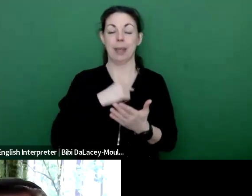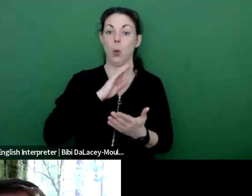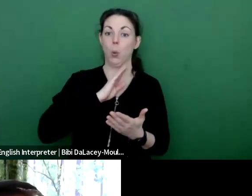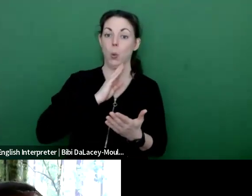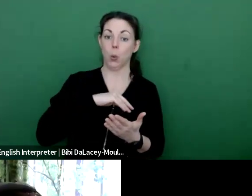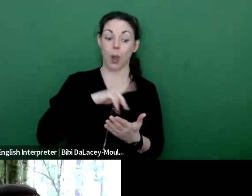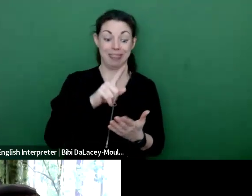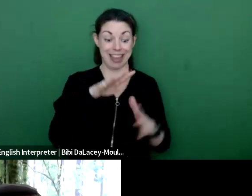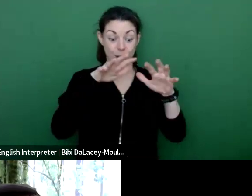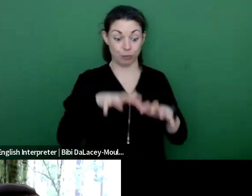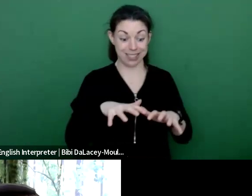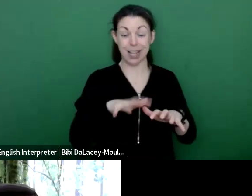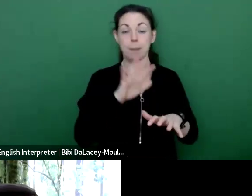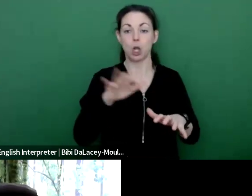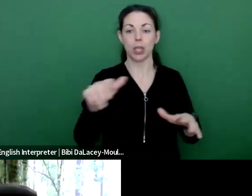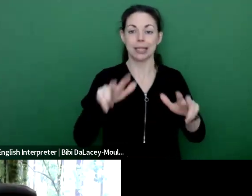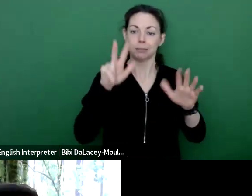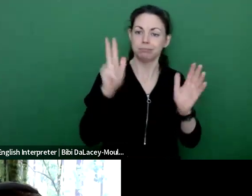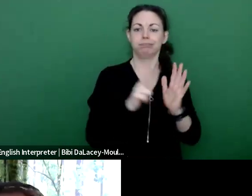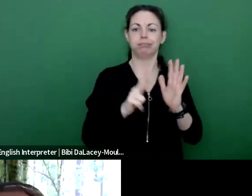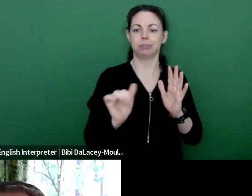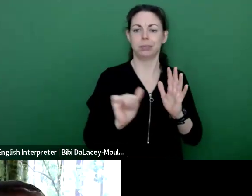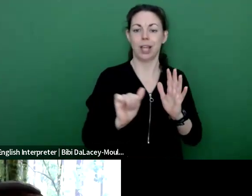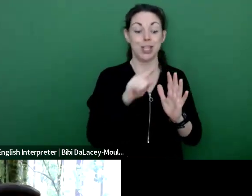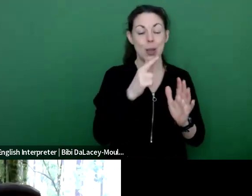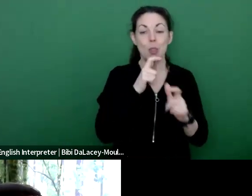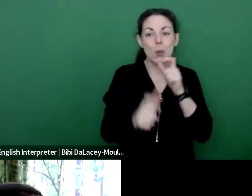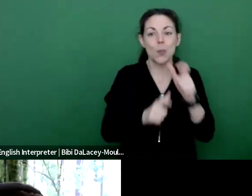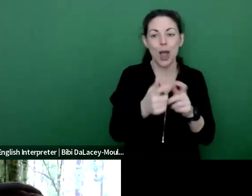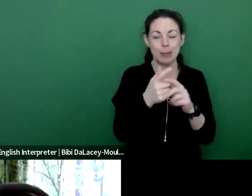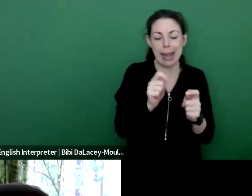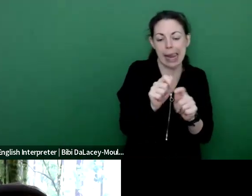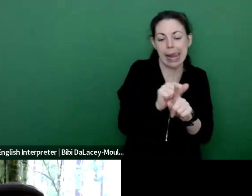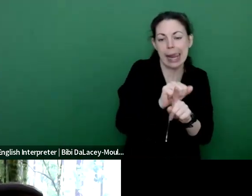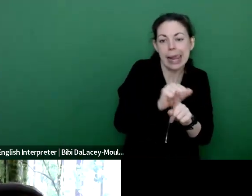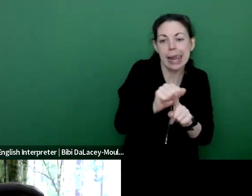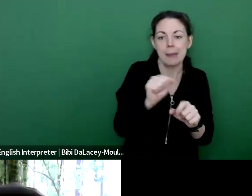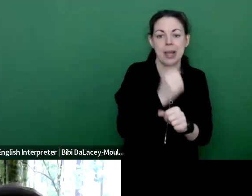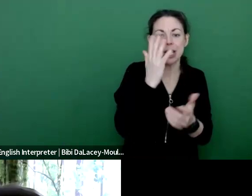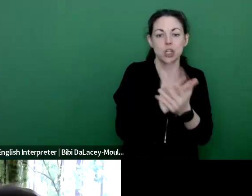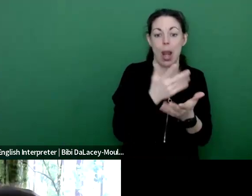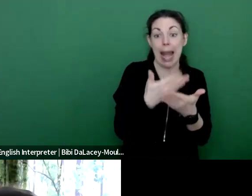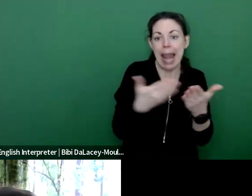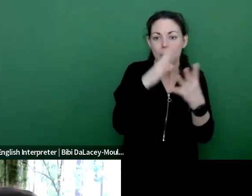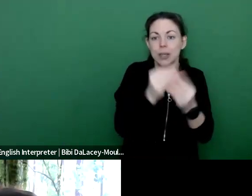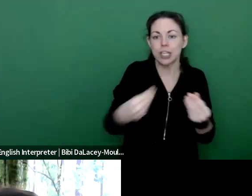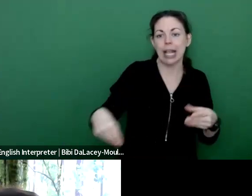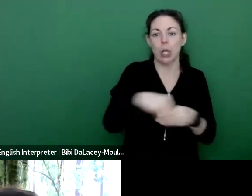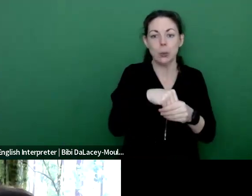so I was able to tweak some of the wording to inclusive language, which was wonderful because now it's in the strategy, we have to do it. So, that was quite good that